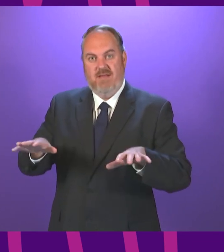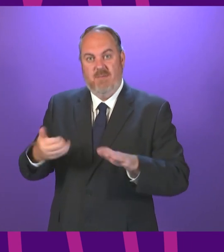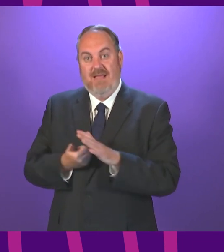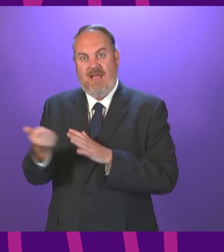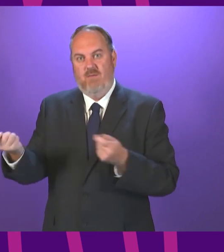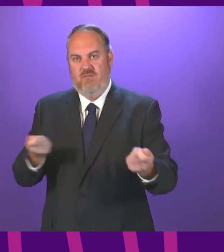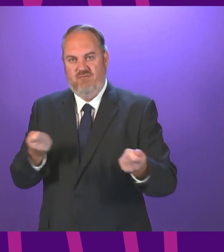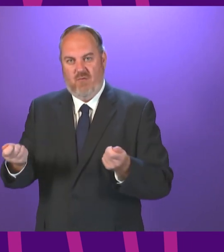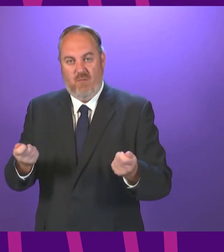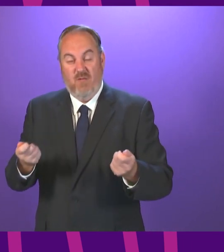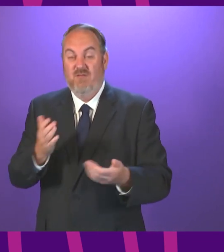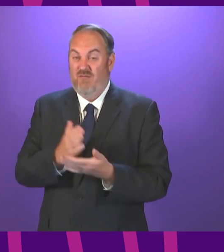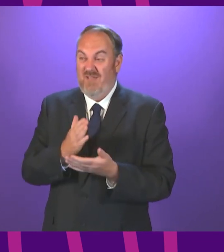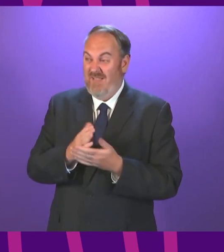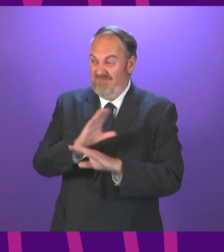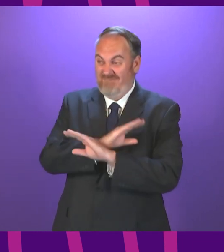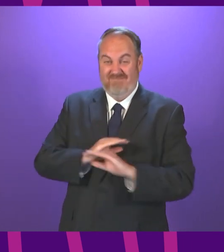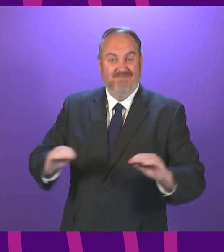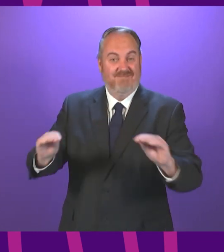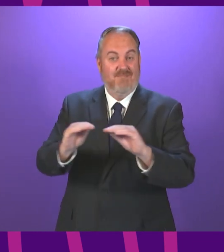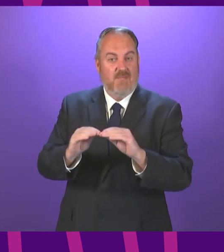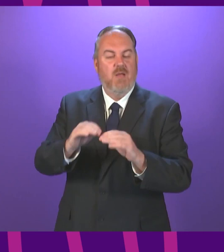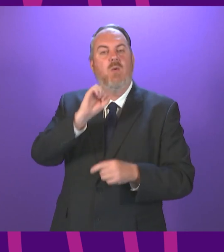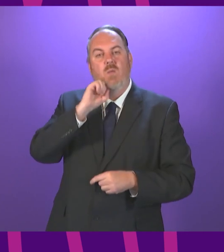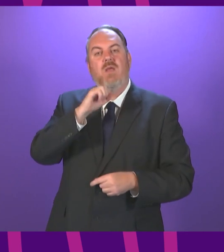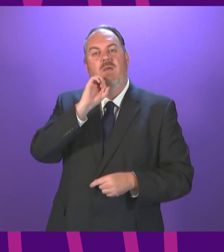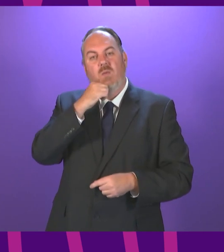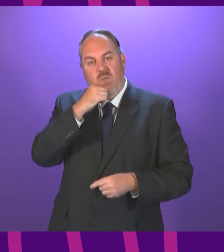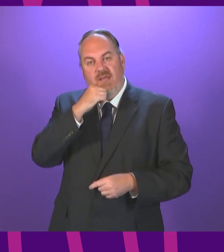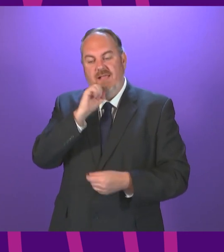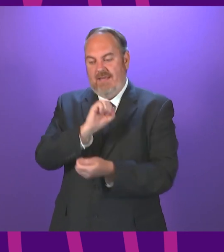To that end we will, as I indicated earlier, also keep in place some other measures, including the